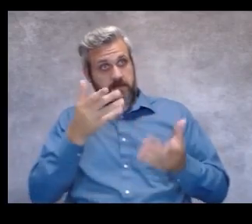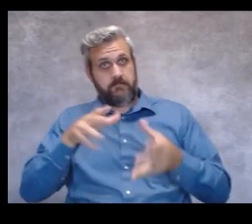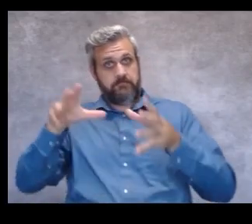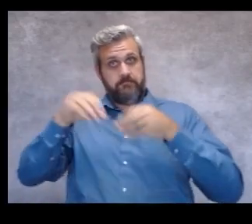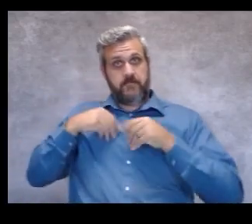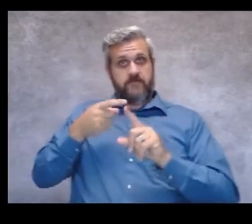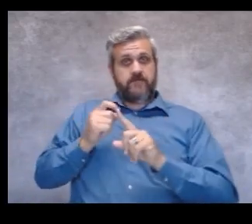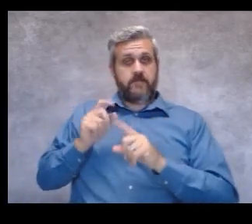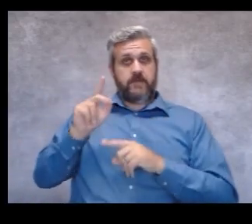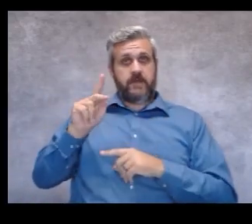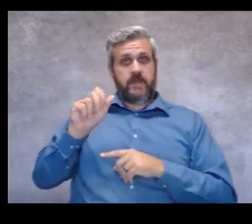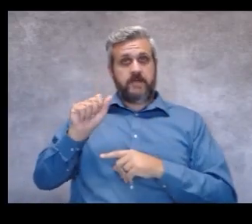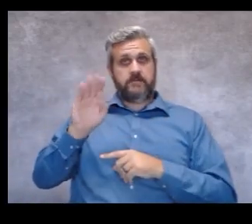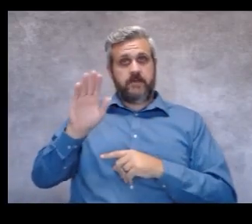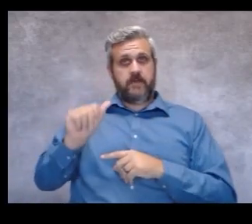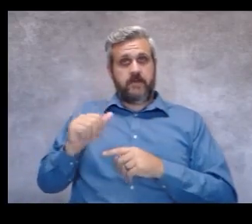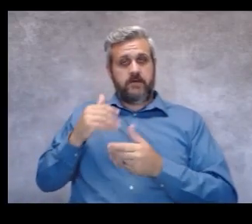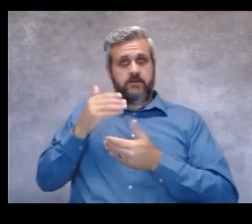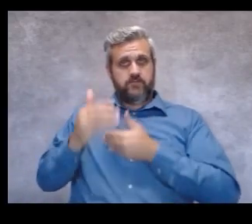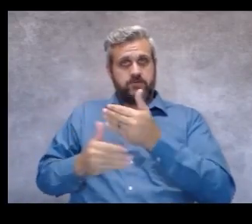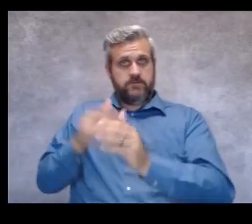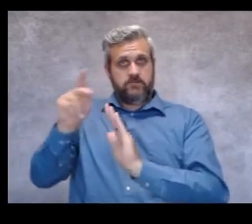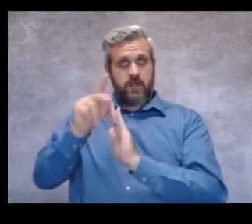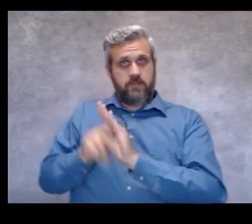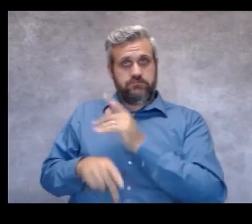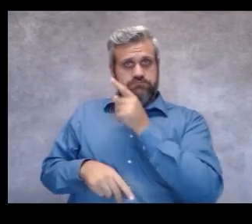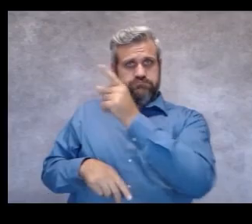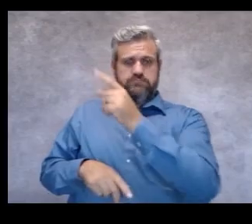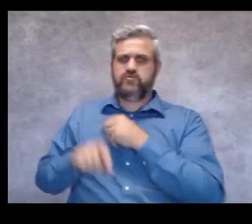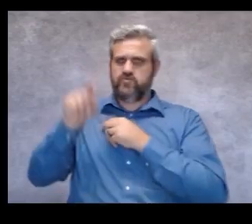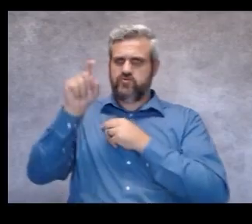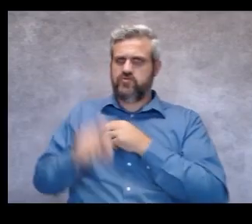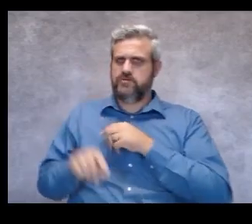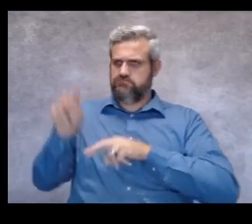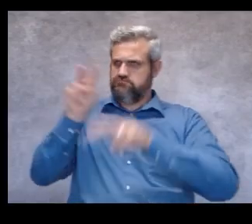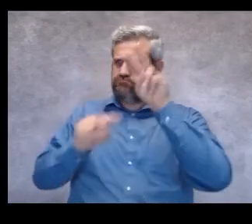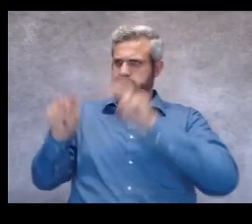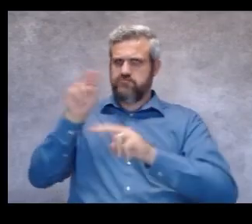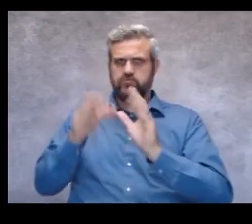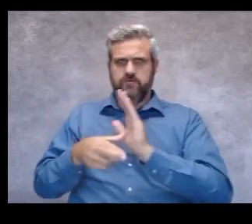KSBA policies and procedures that should be reviewed.